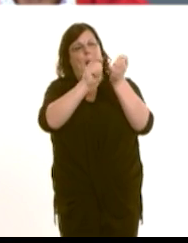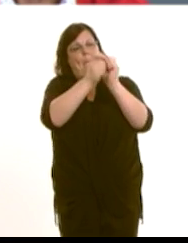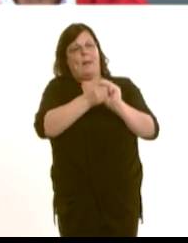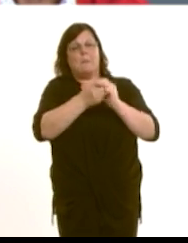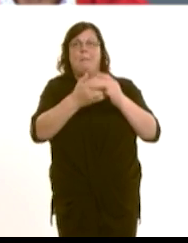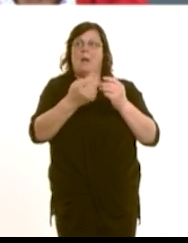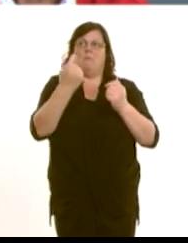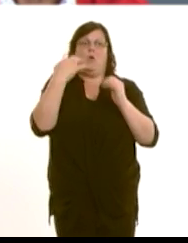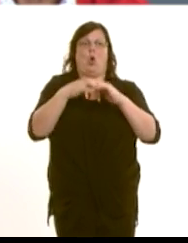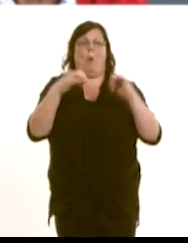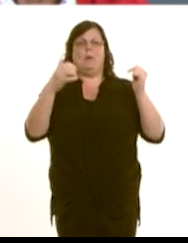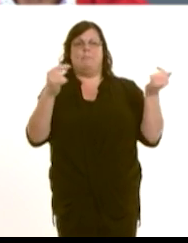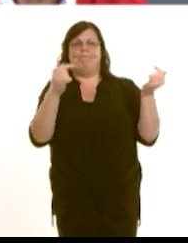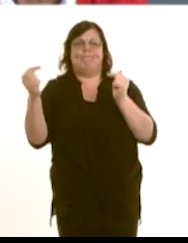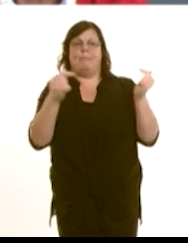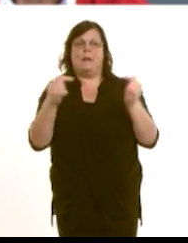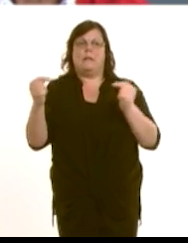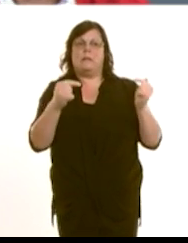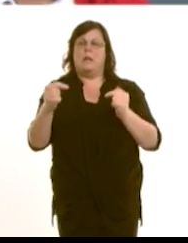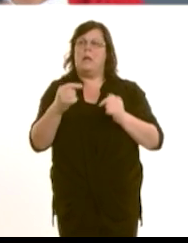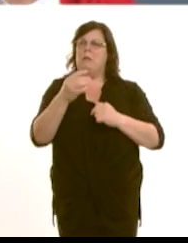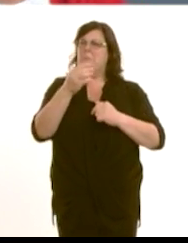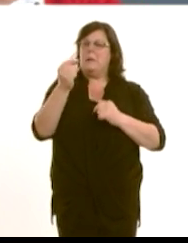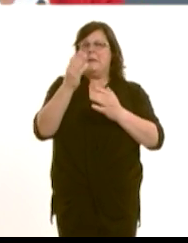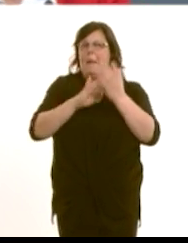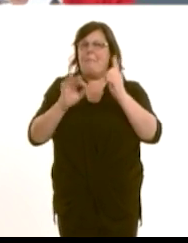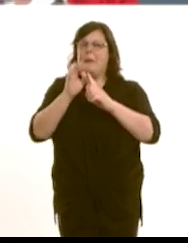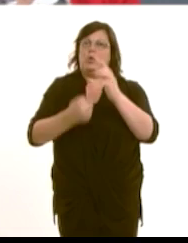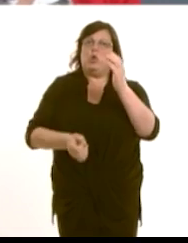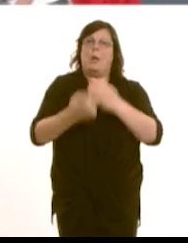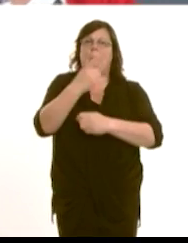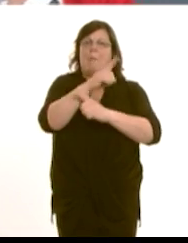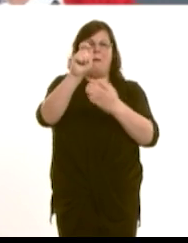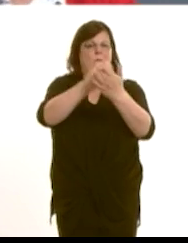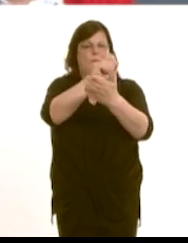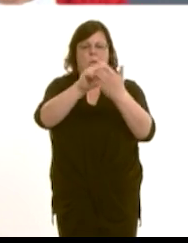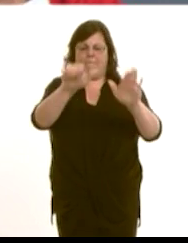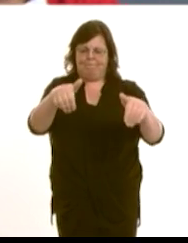and your MPsóthe ones, at least, who turned upóabstained again on Welsh Government policy,